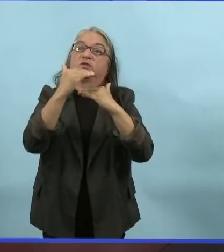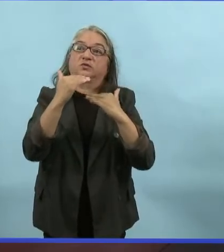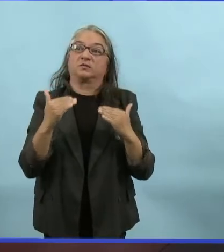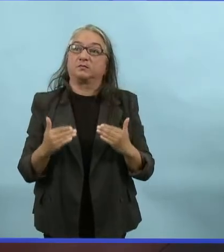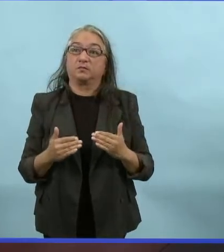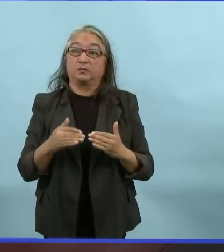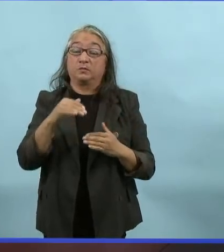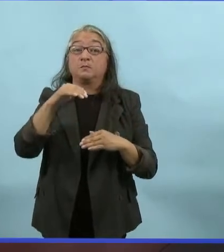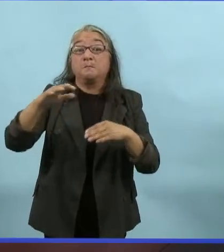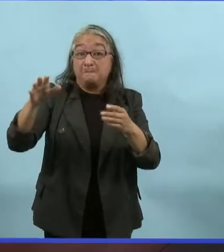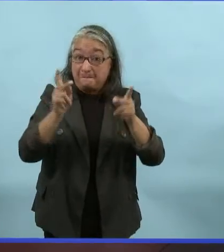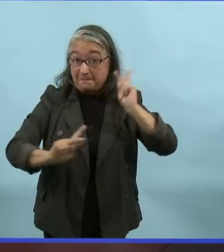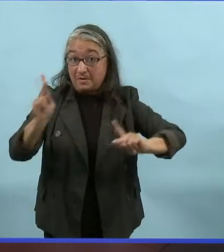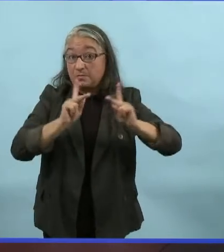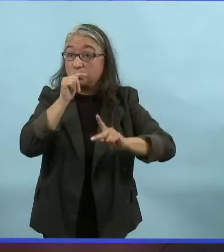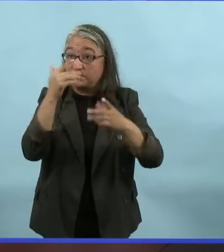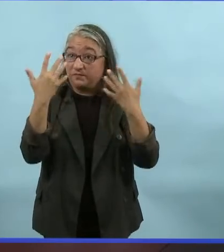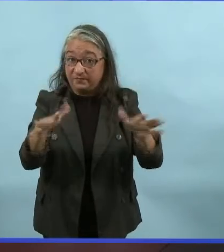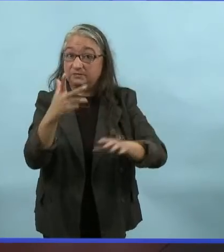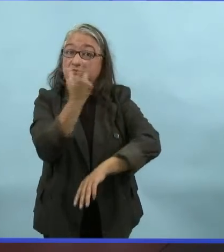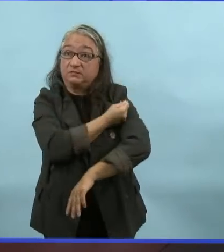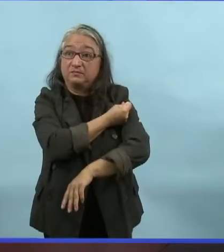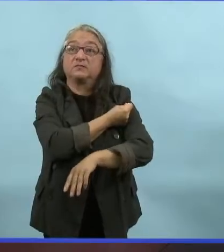but when you're when you're away again you know stay home when you're ill